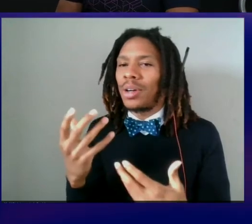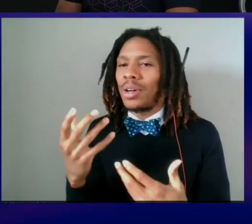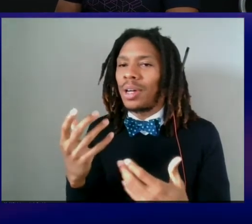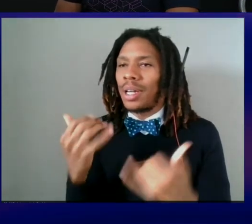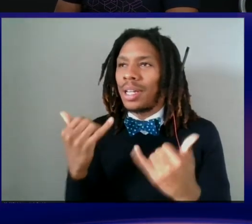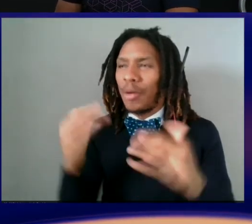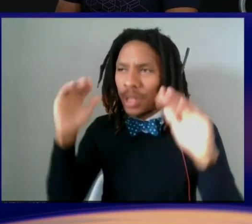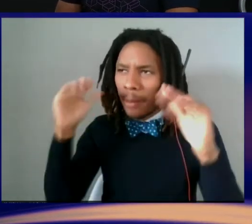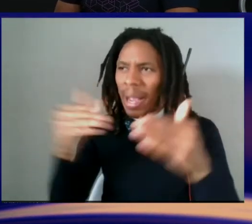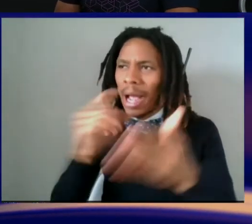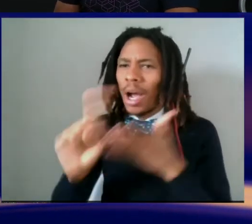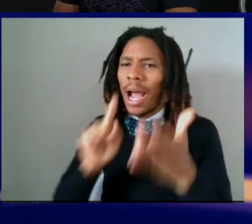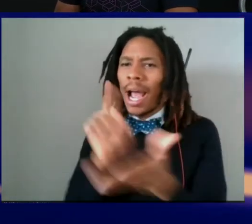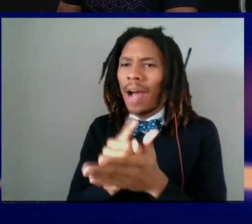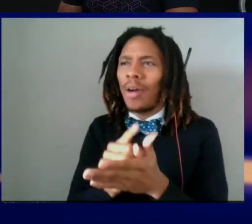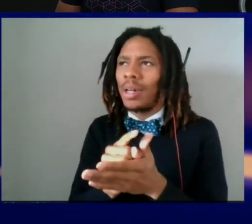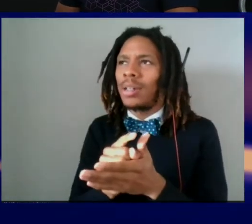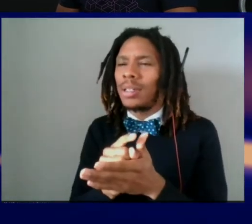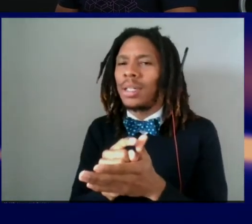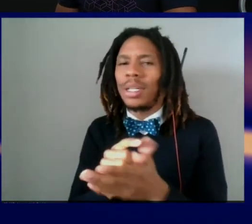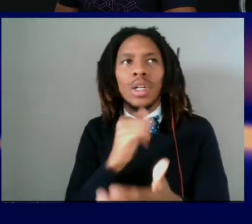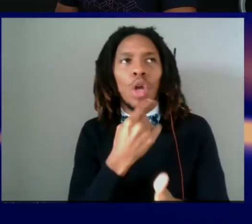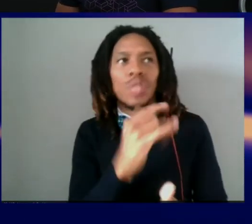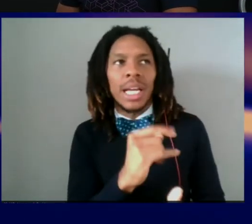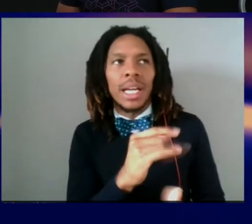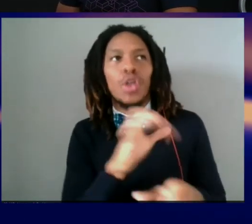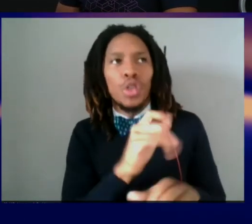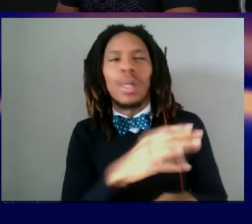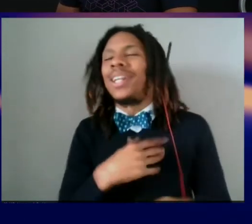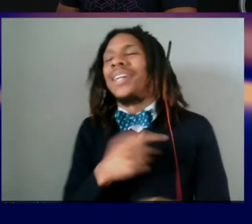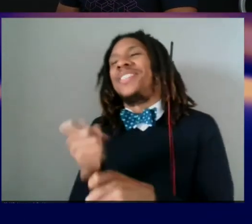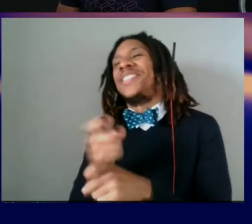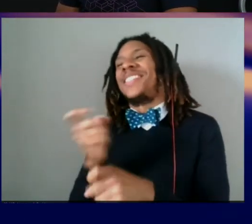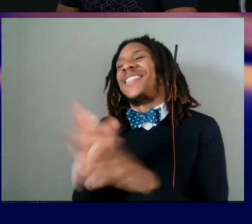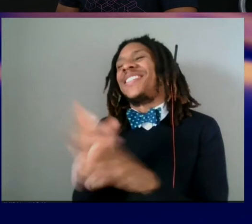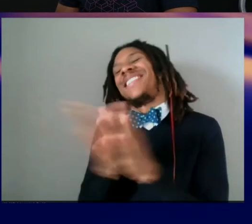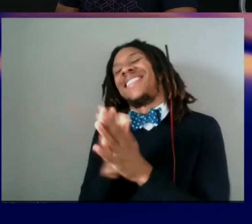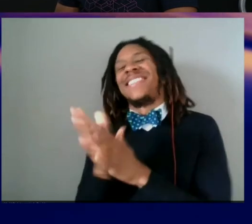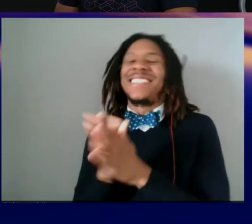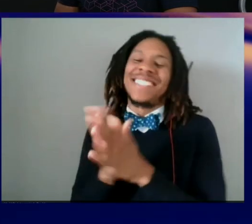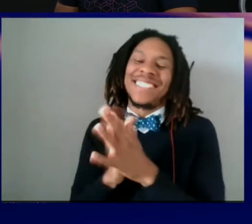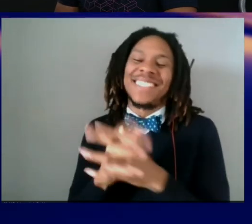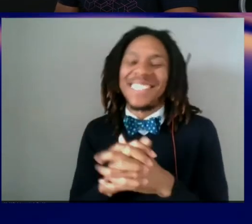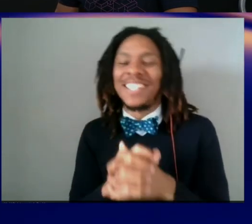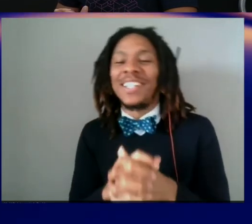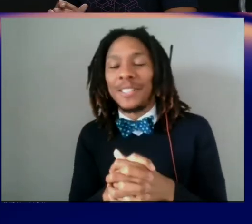No. Please do it. I will. - Don't just say it. I'm joking. (Aaron chuckles) I'm joking. So I'm gonna tune into power hour.